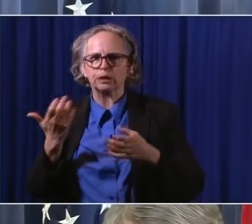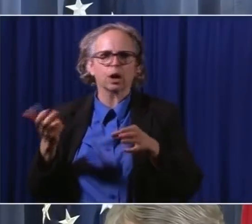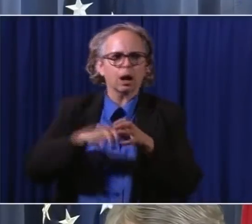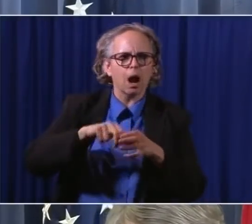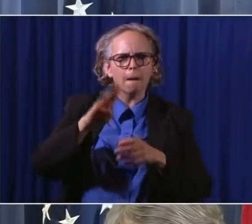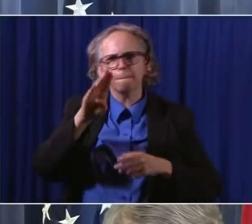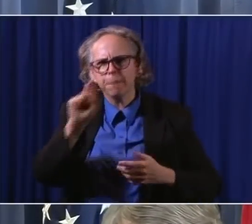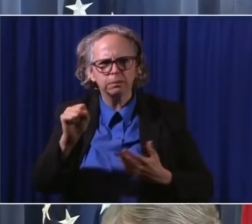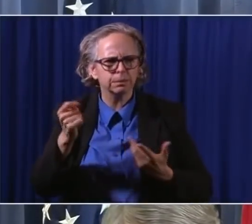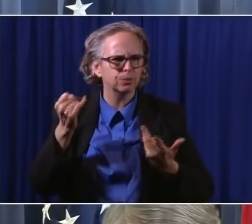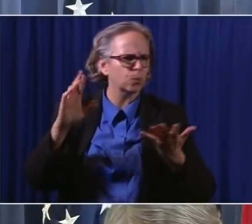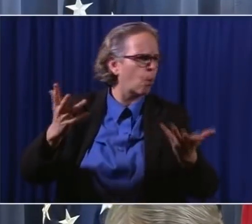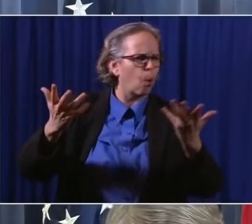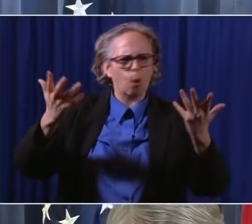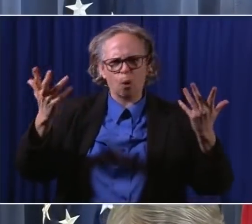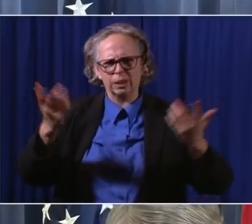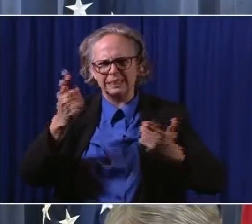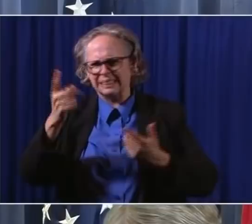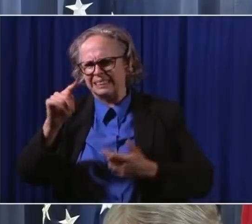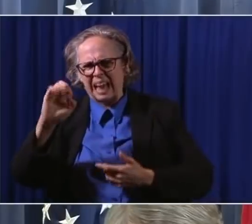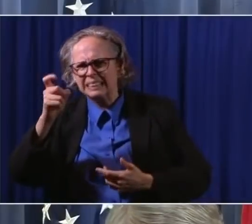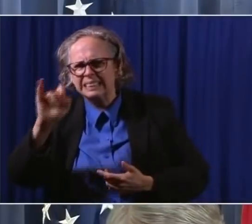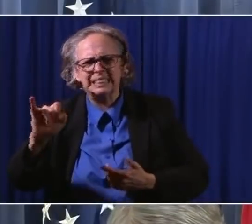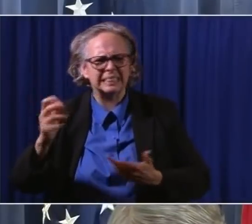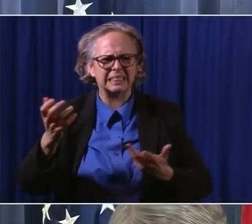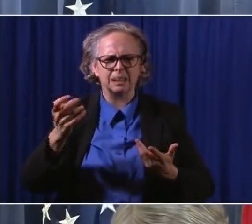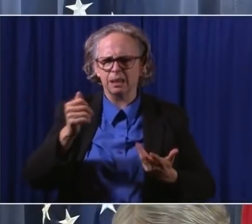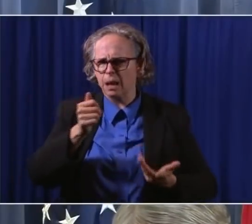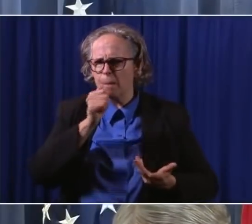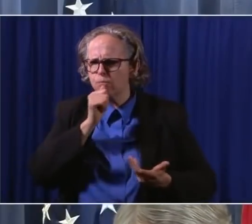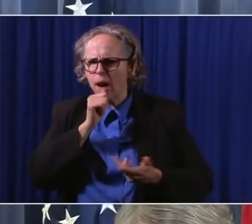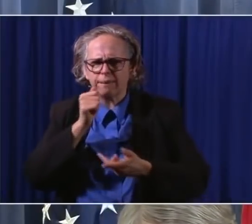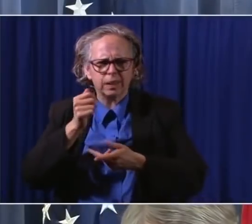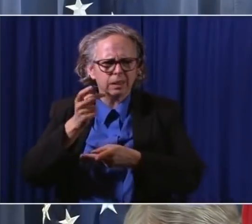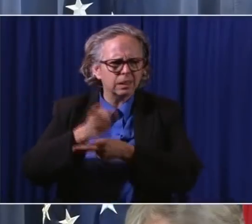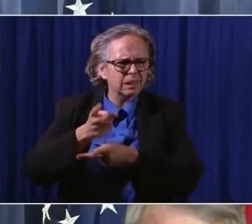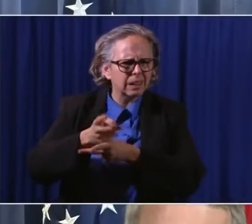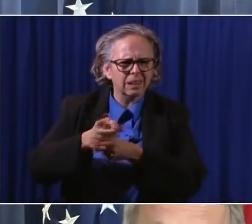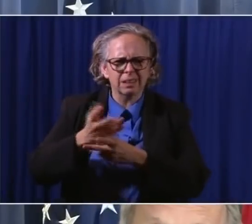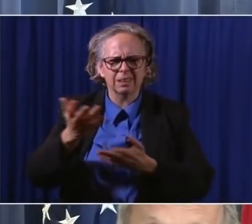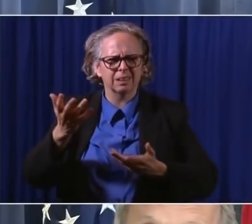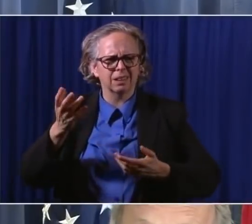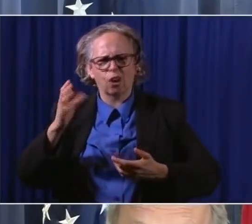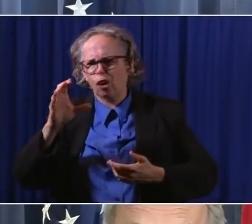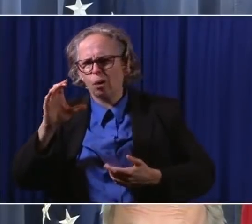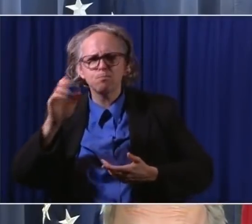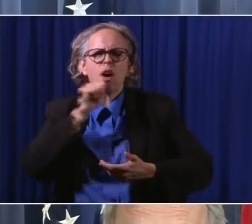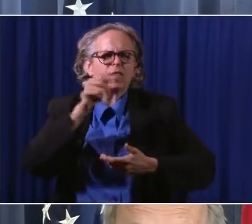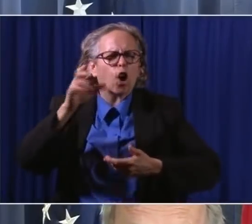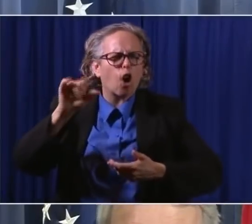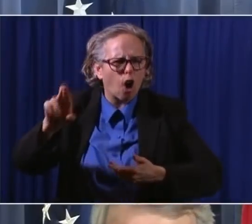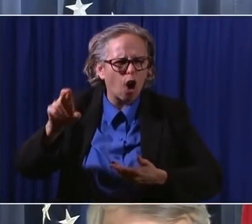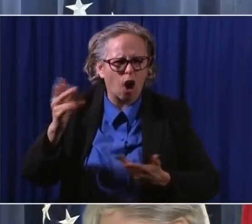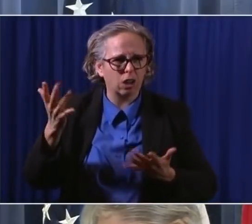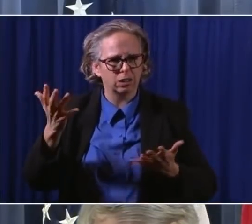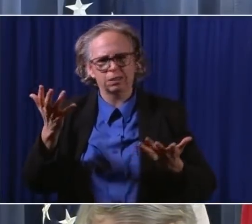WHEN THEY ARE OUTDOORS AND NOT ABLE TO CONSISTENTLY MAINTAIN A DISTANCE OF SIX FEET OR MORE FOR